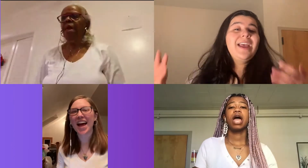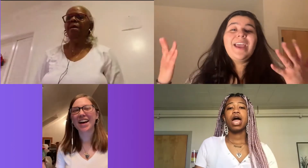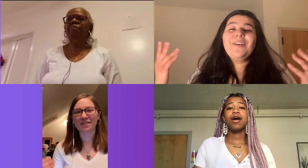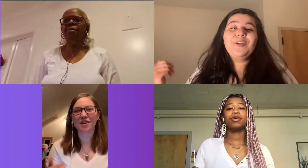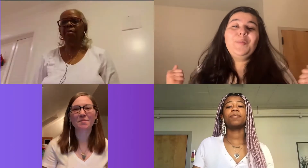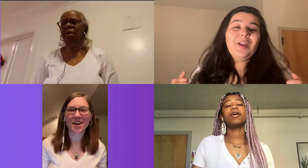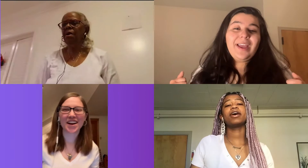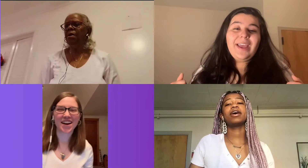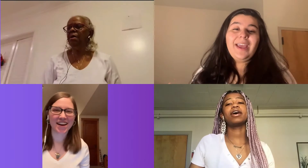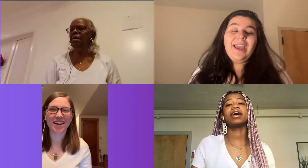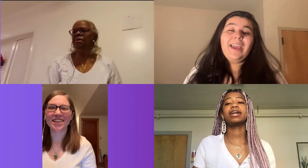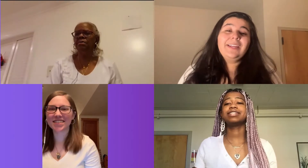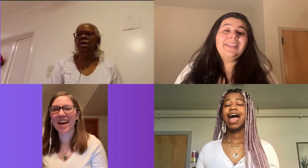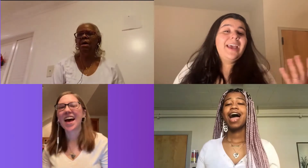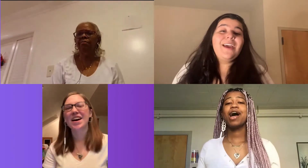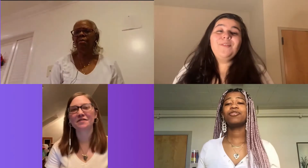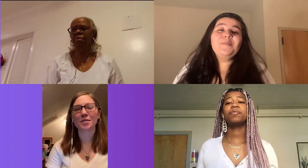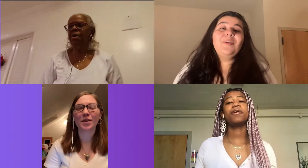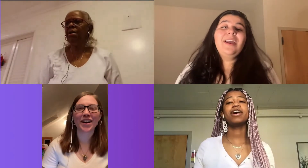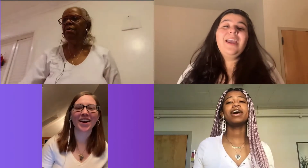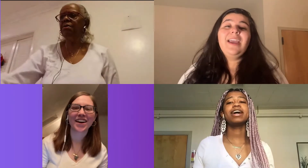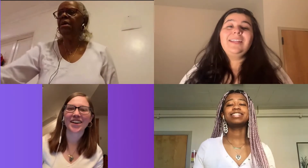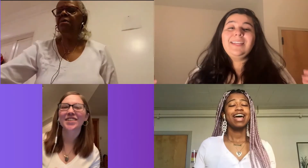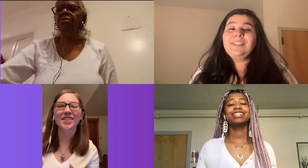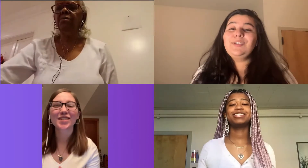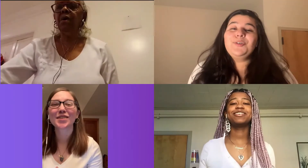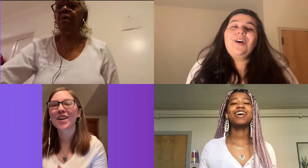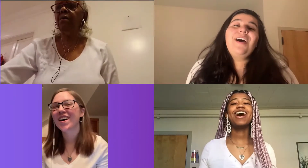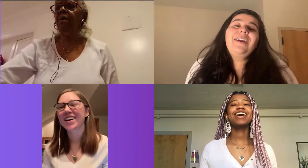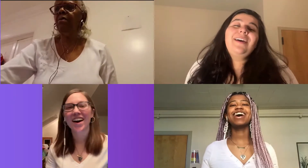Every praise, every praise is to our God